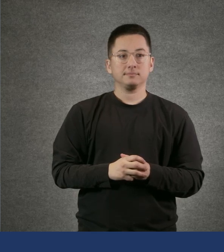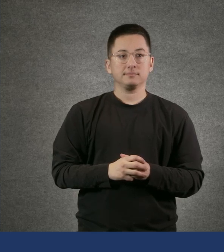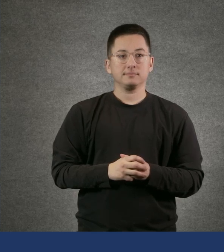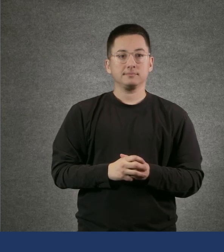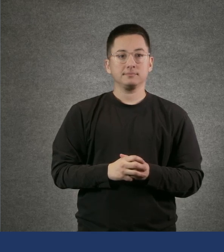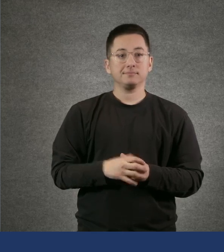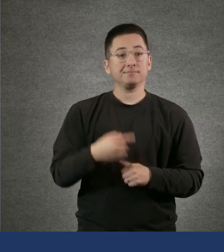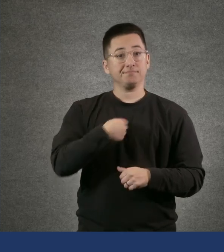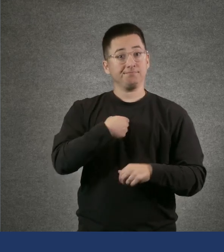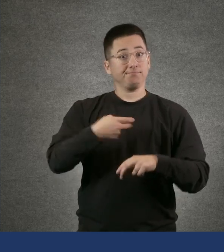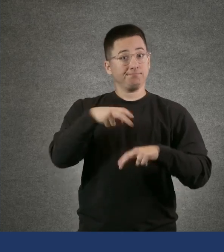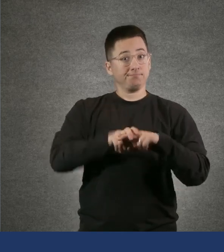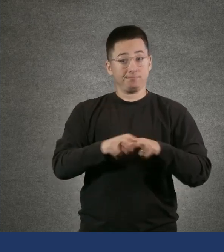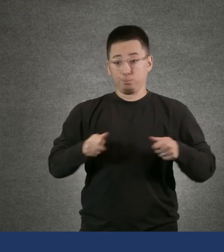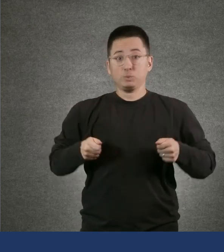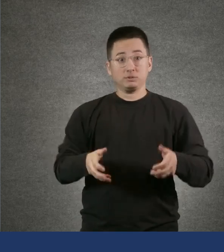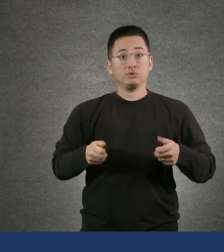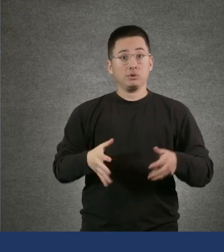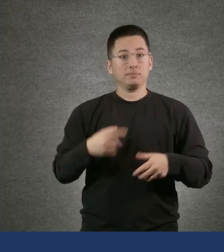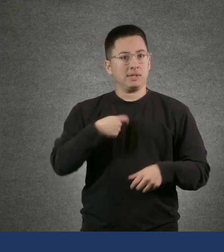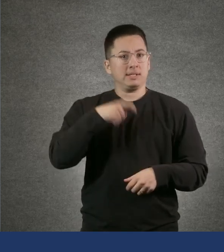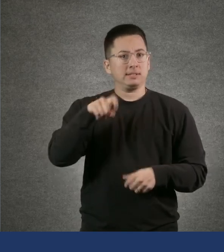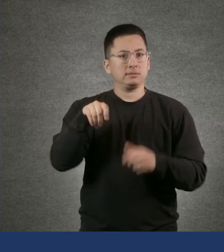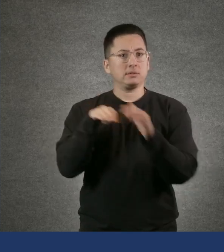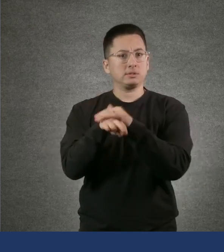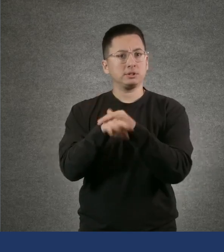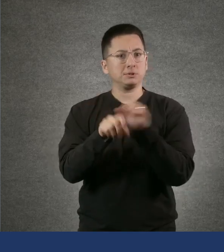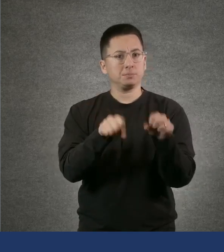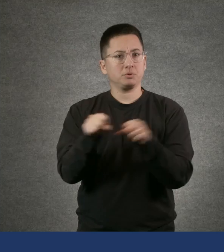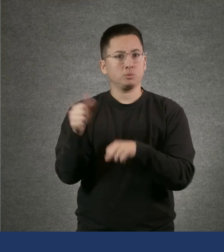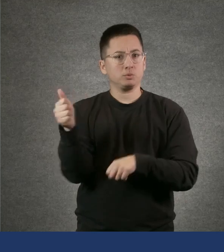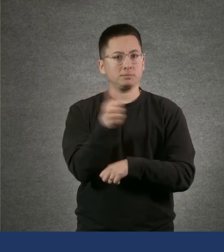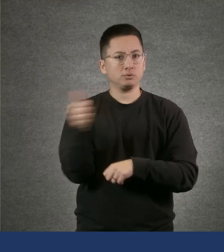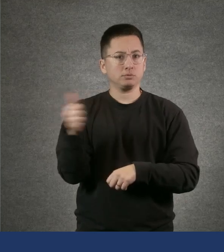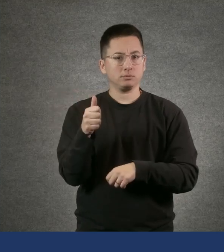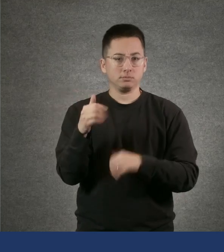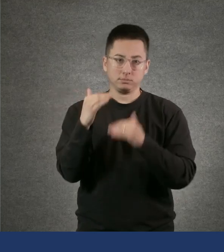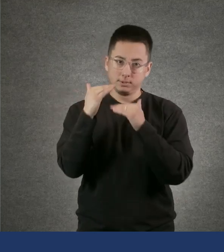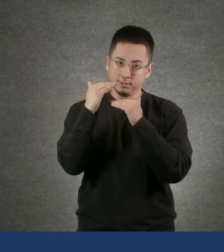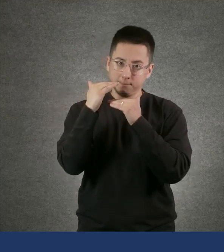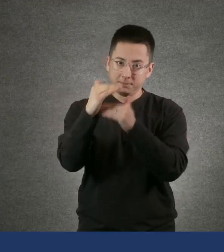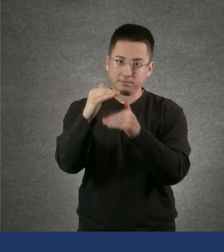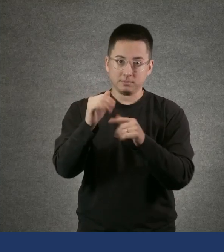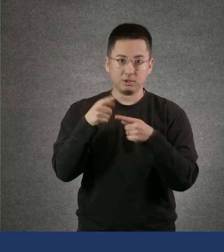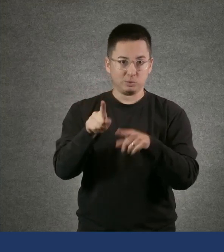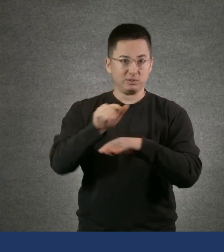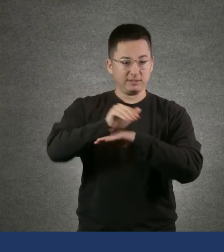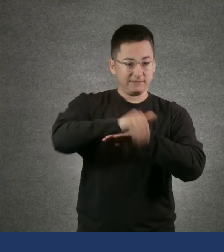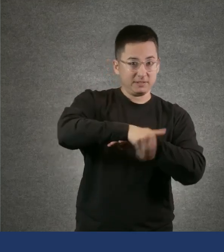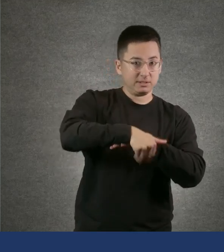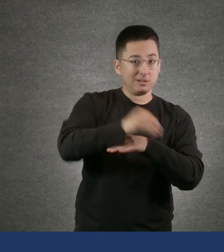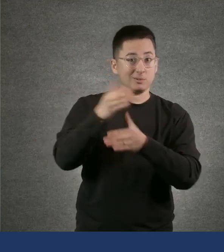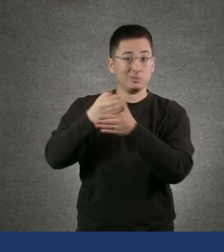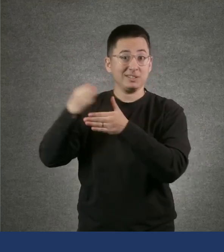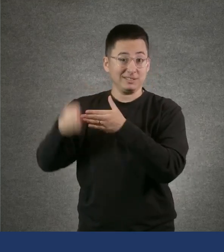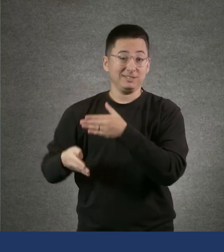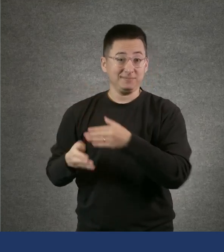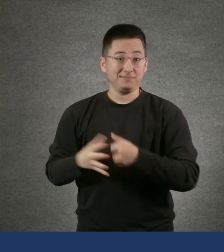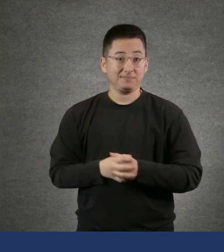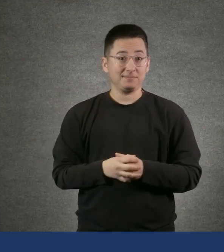Hey Adam ADAM Good morning, Myrna Good morning to you. Being in a wheelchair, I need accessible transportation,